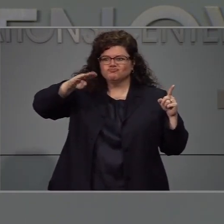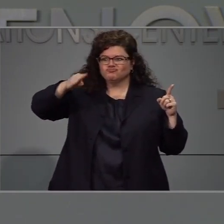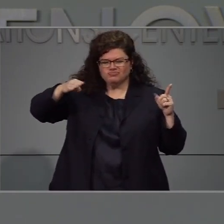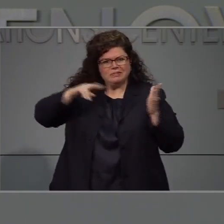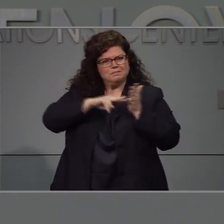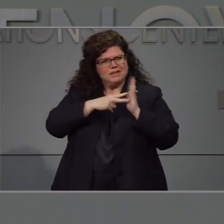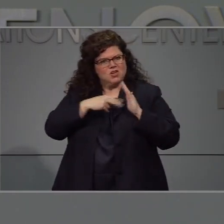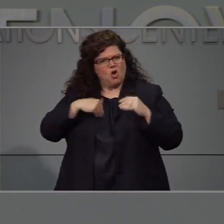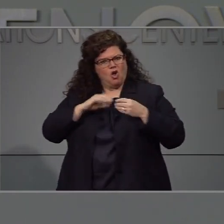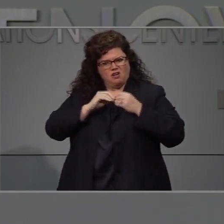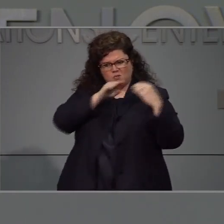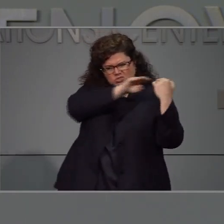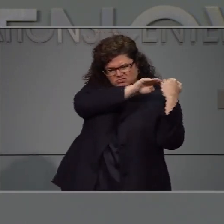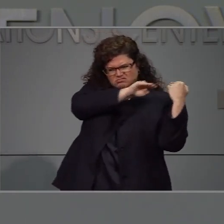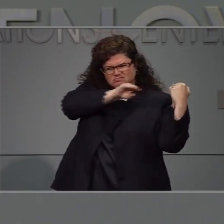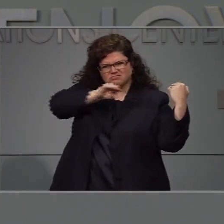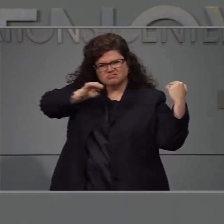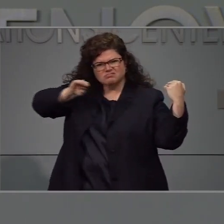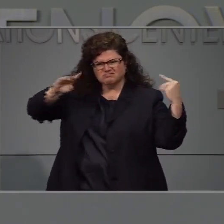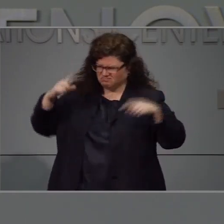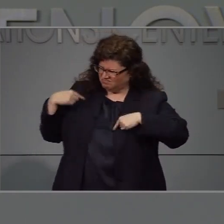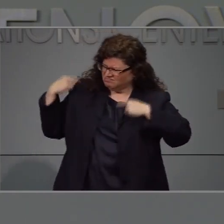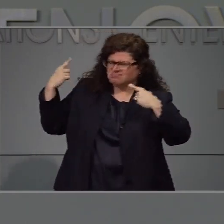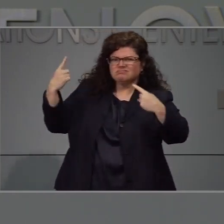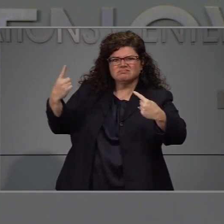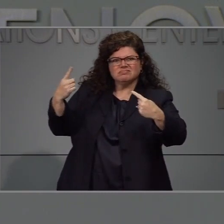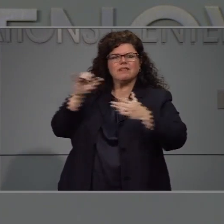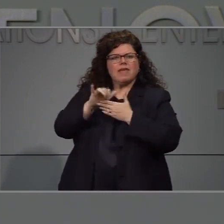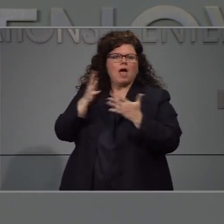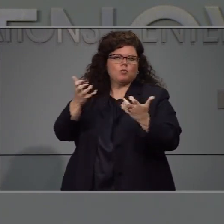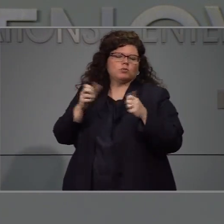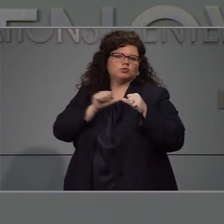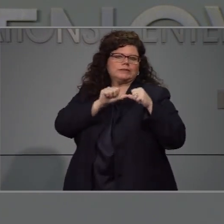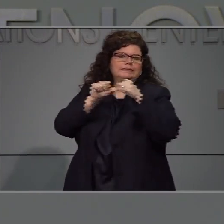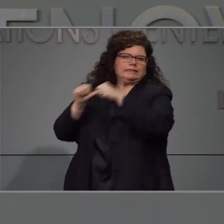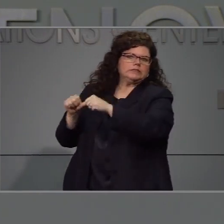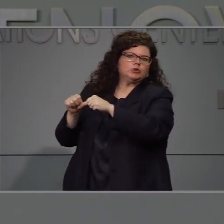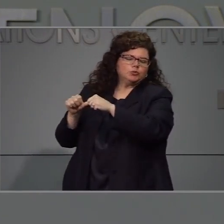HAD WE NEVER EXPERIENCED A SURGE OR A SPIKE IN CASES WE DON'T HAVE A SPIKE THAT MEANS YOU DON'T SEE A DECLINE WHAT WE